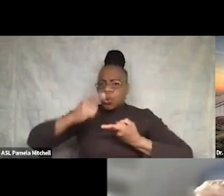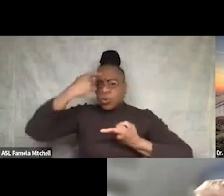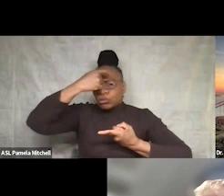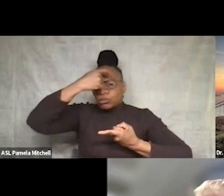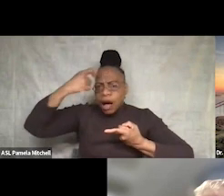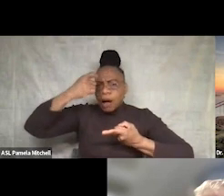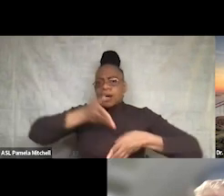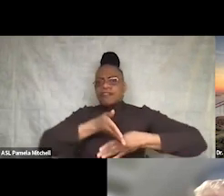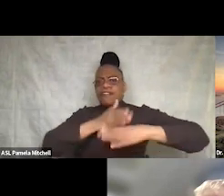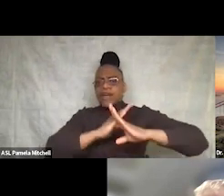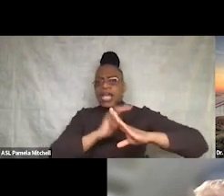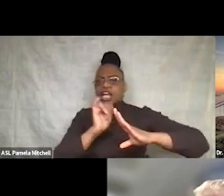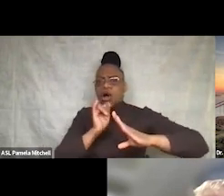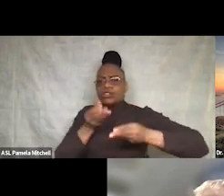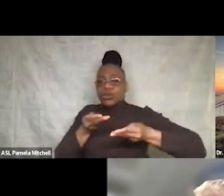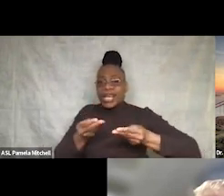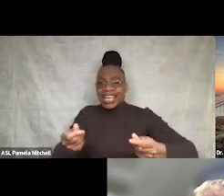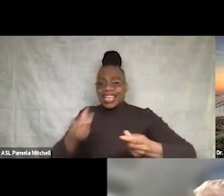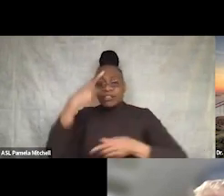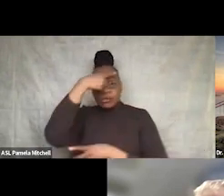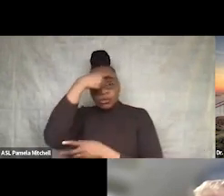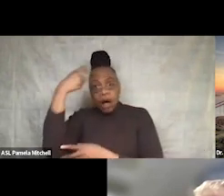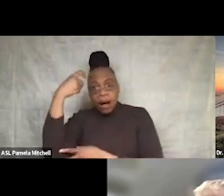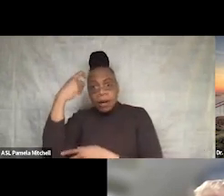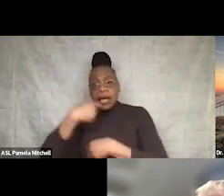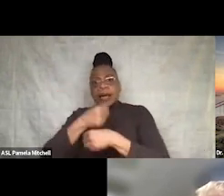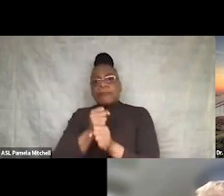and even heal trauma, and making sure that we are doing that